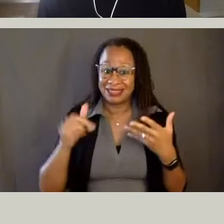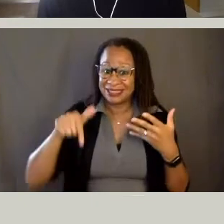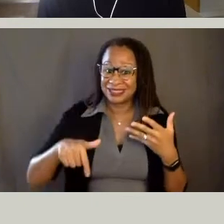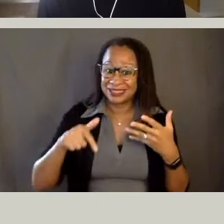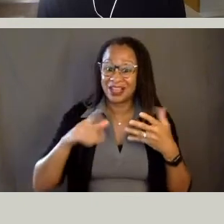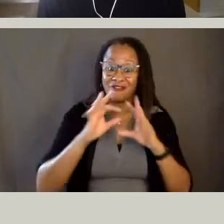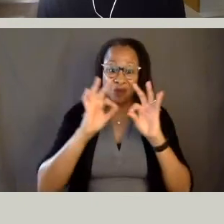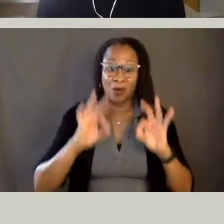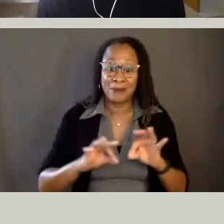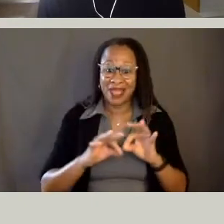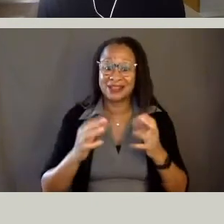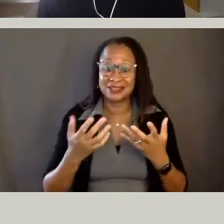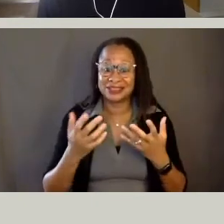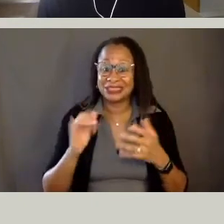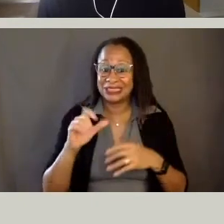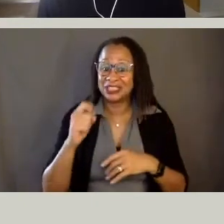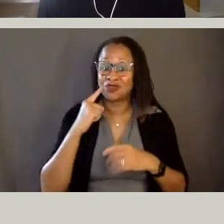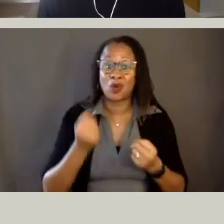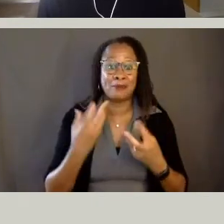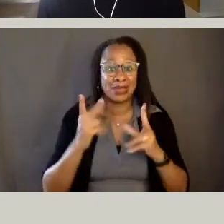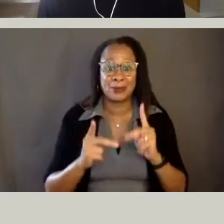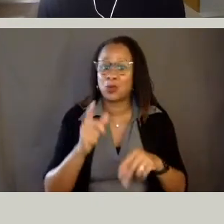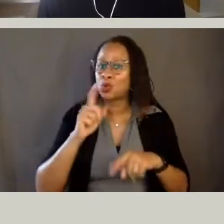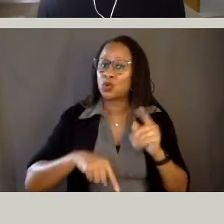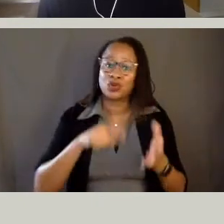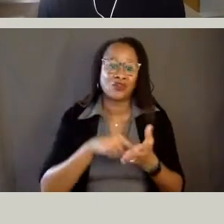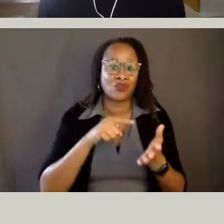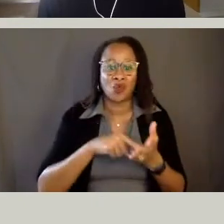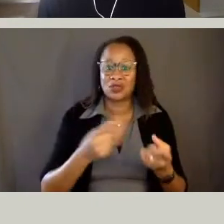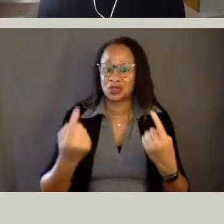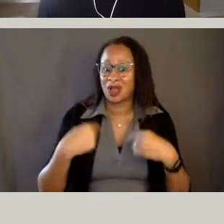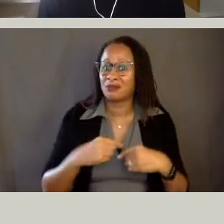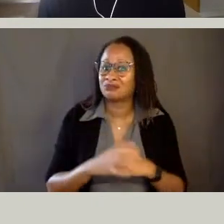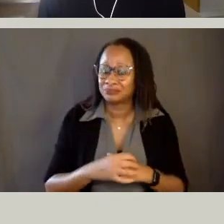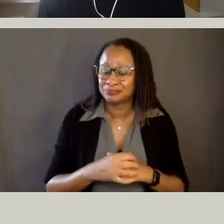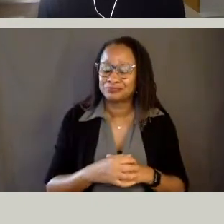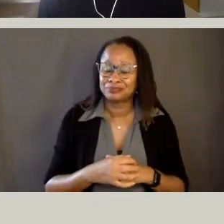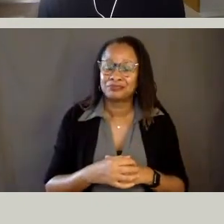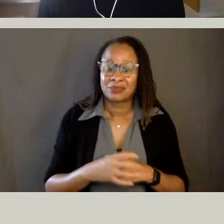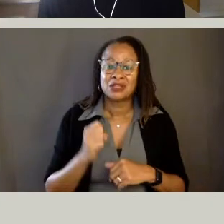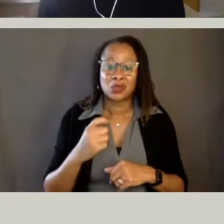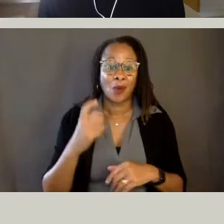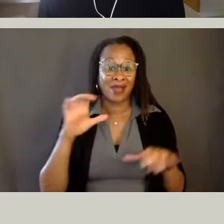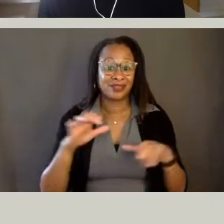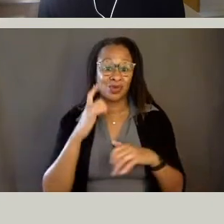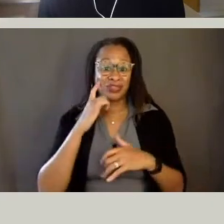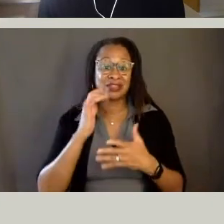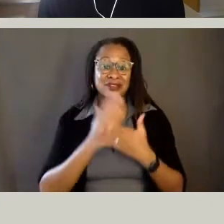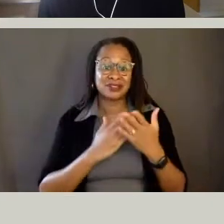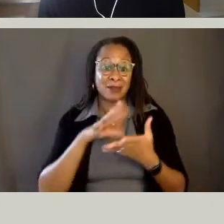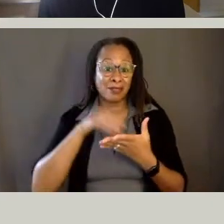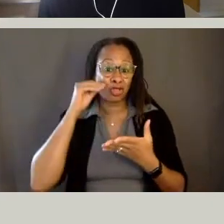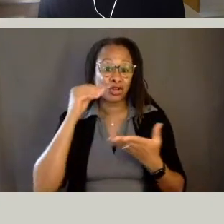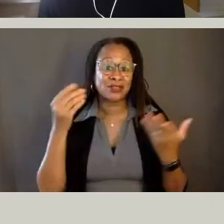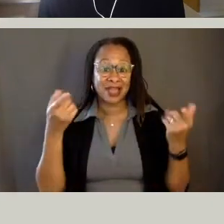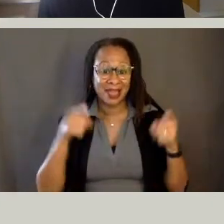for many people who otherwise could never afford to come. So I do think that there's some learning that goes both ways